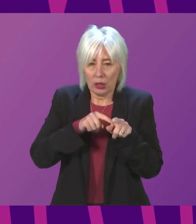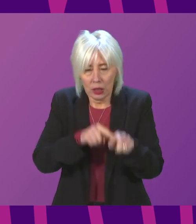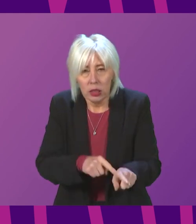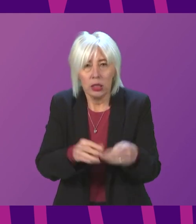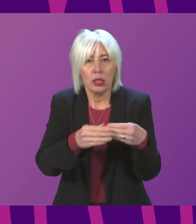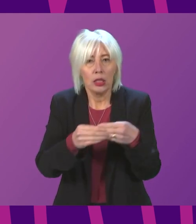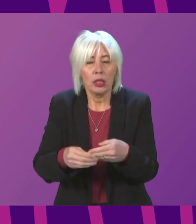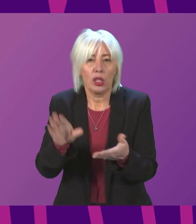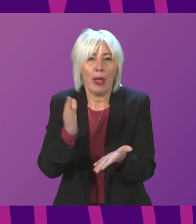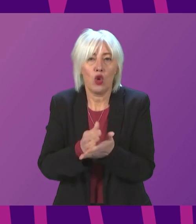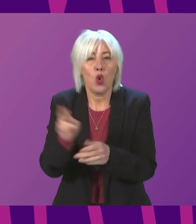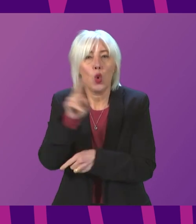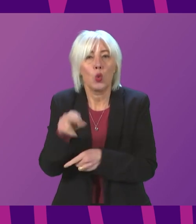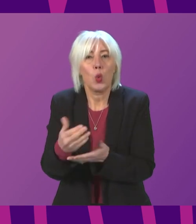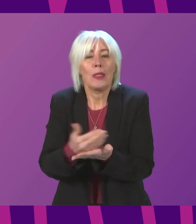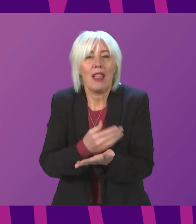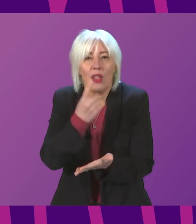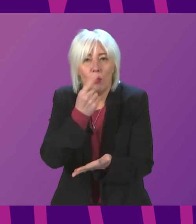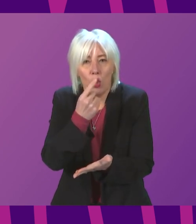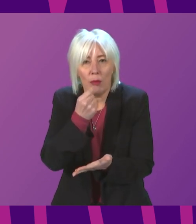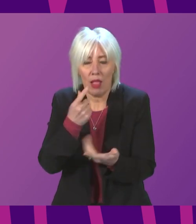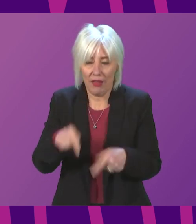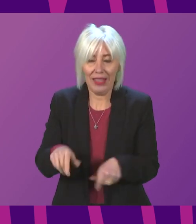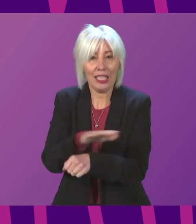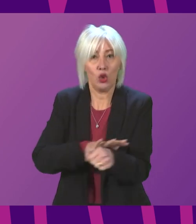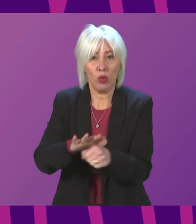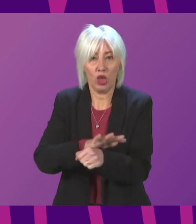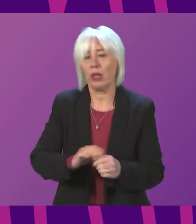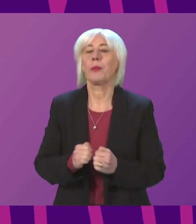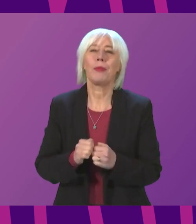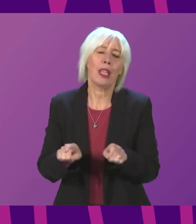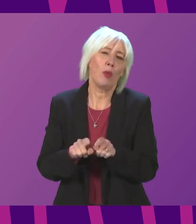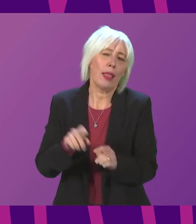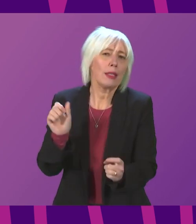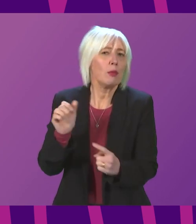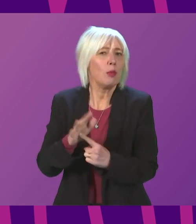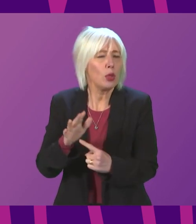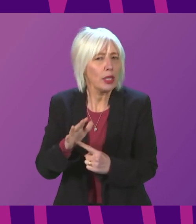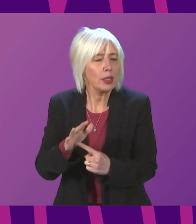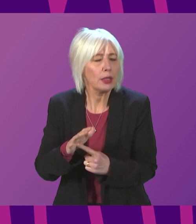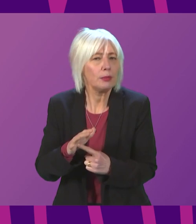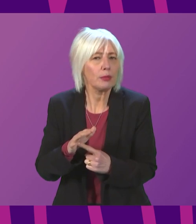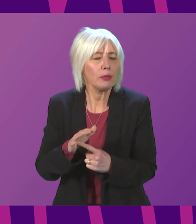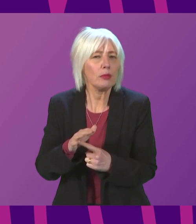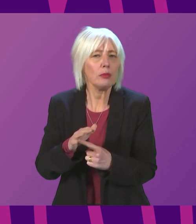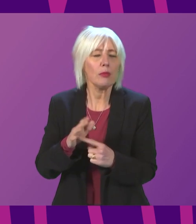in the situation that we face. That also makes it important that those in the 12 to 15-year-old